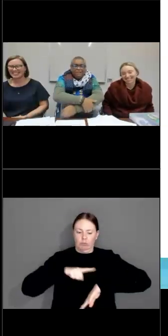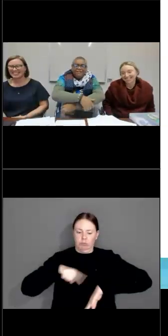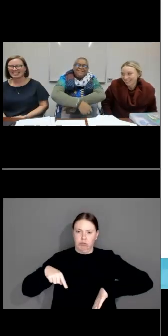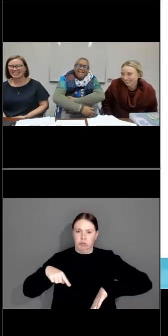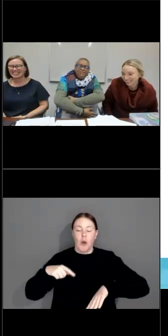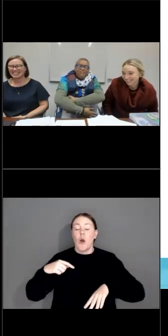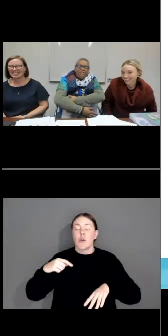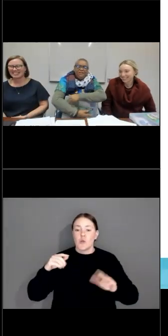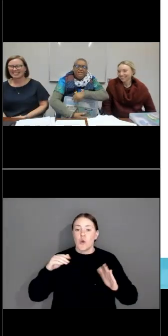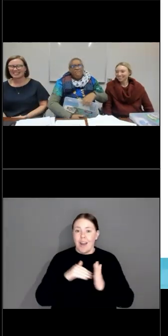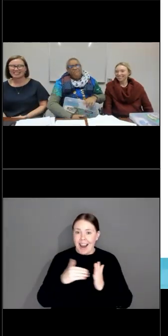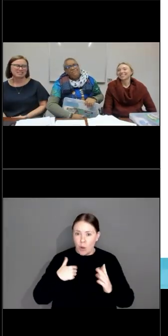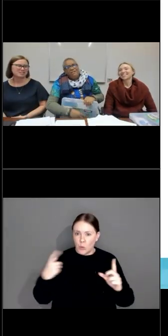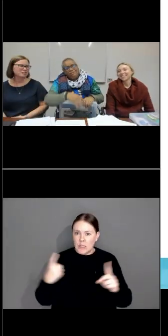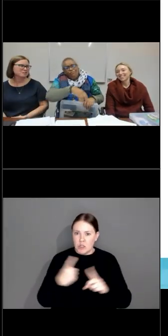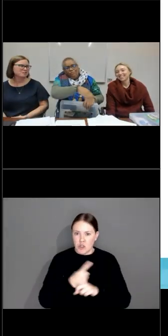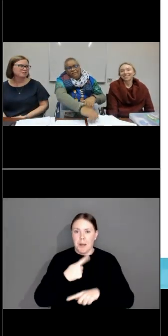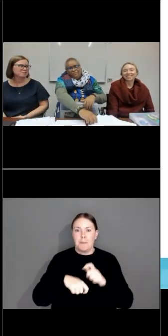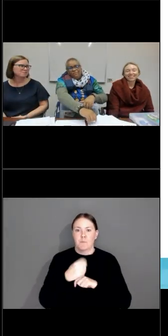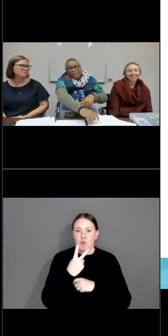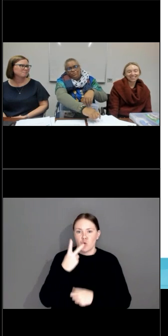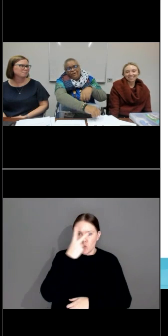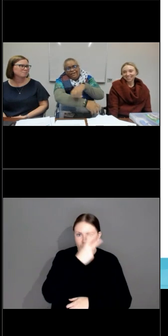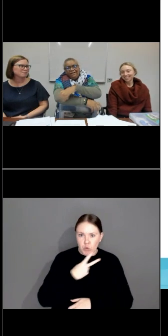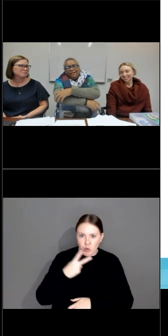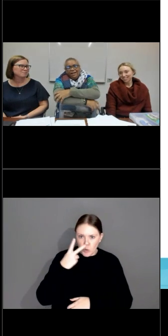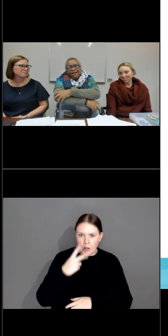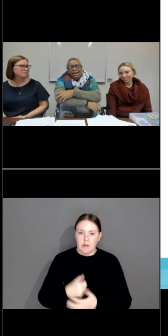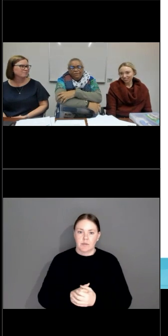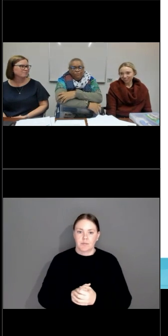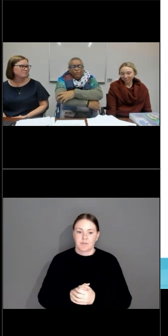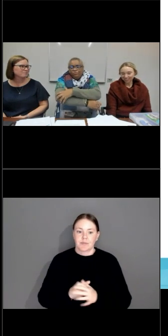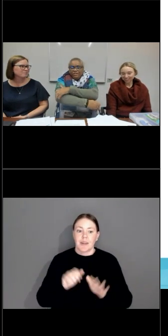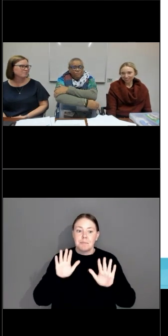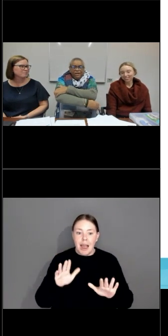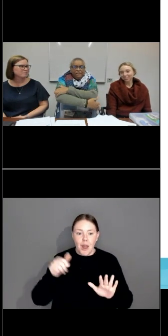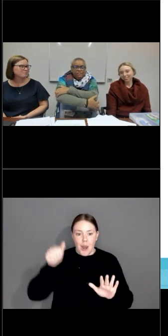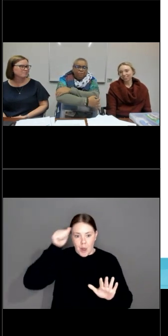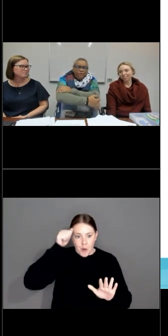I tell you even though I did four hours worth of training and the reason why it's so blurred